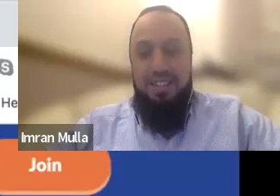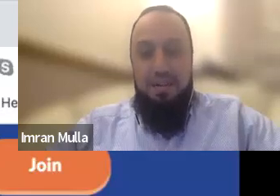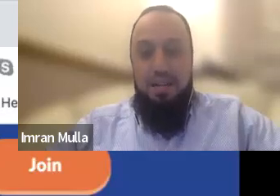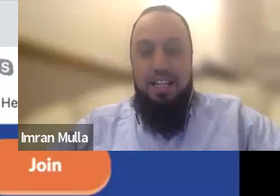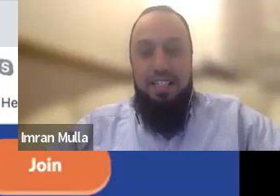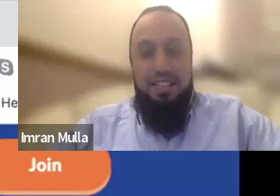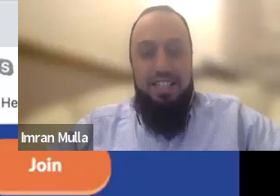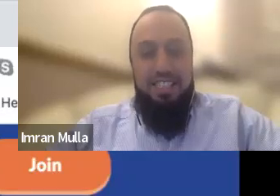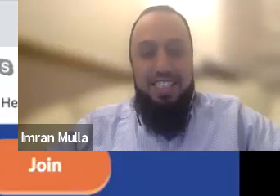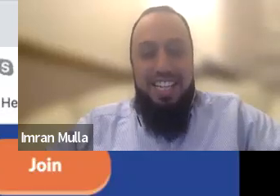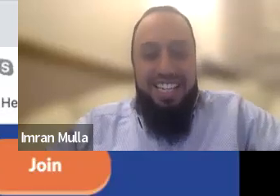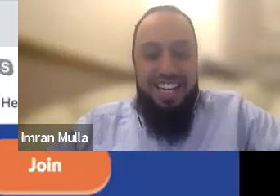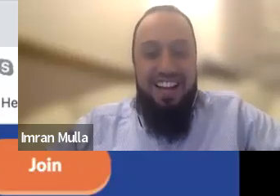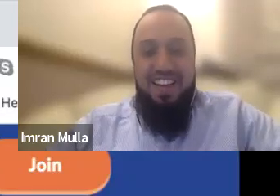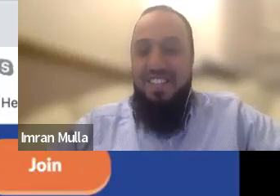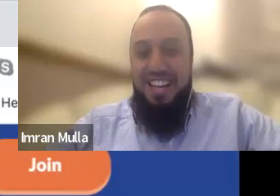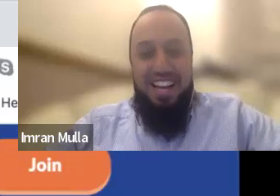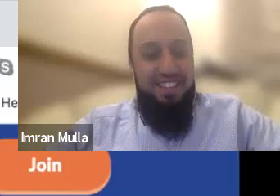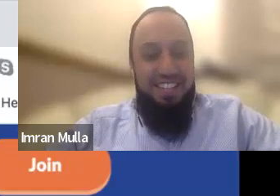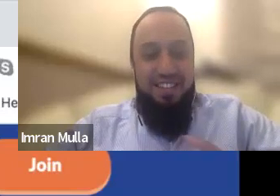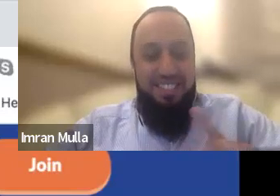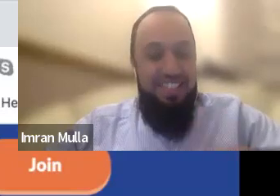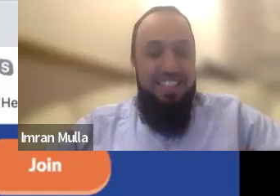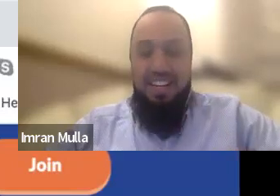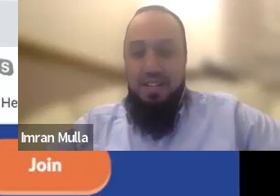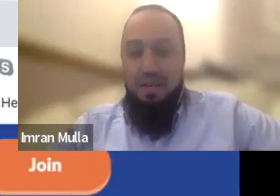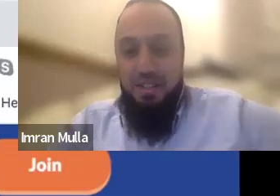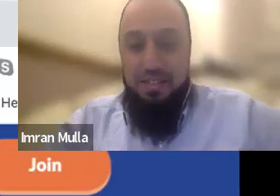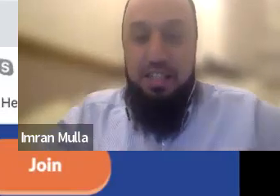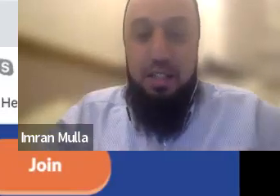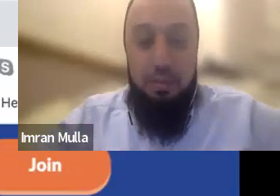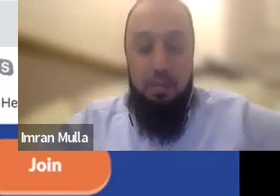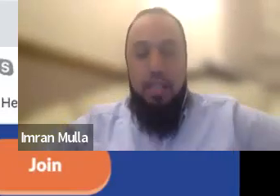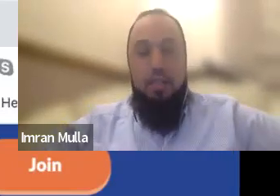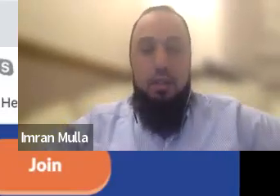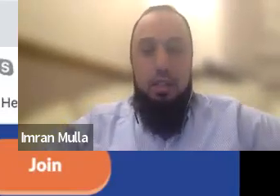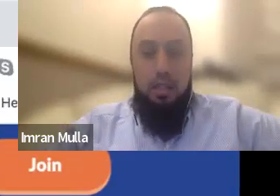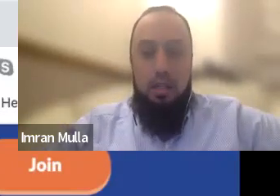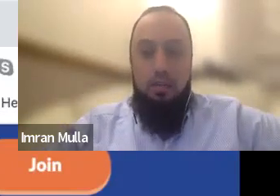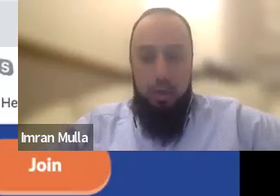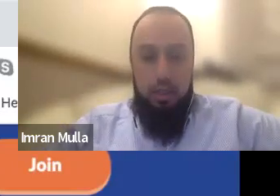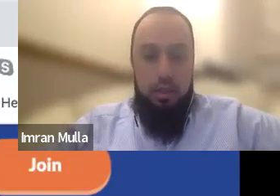Sorry about that, Teresa, I could see. I have to get my terminology right. It's by QToDs for QToDs.